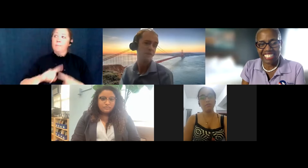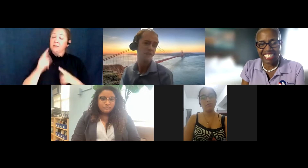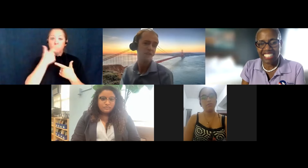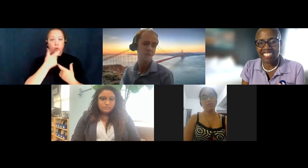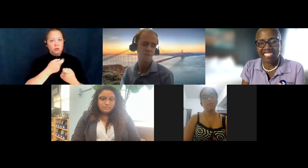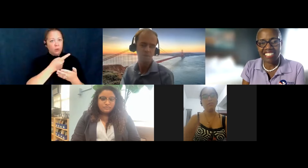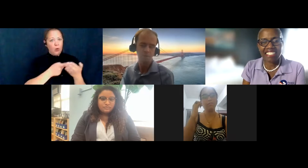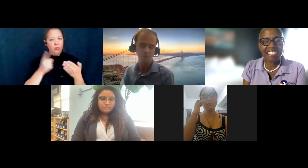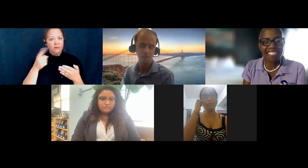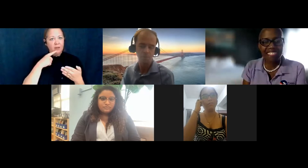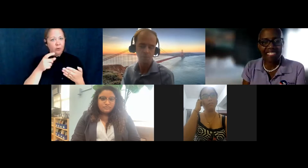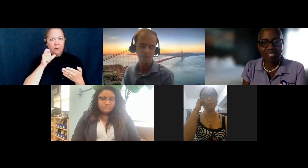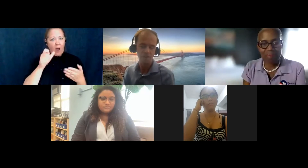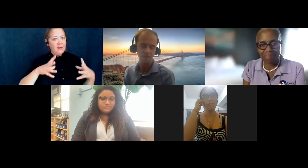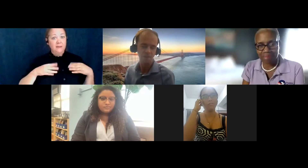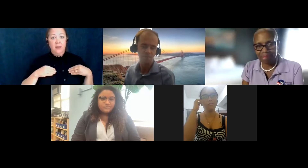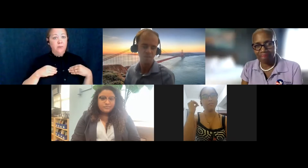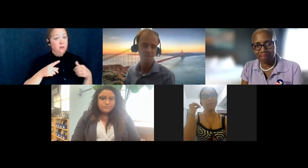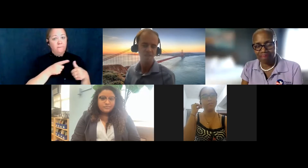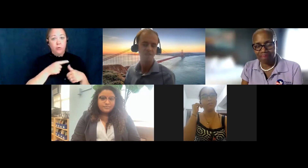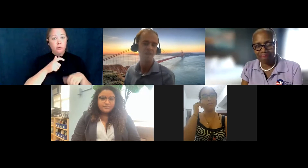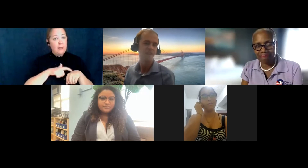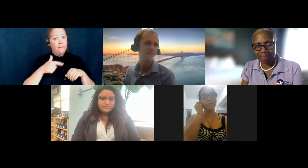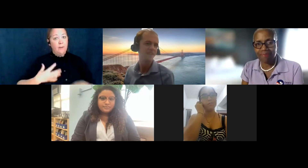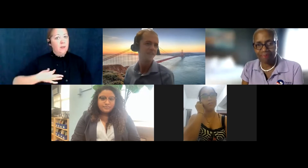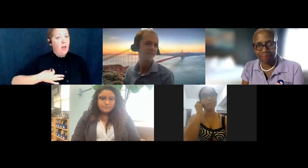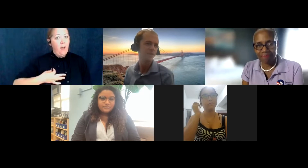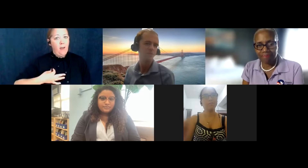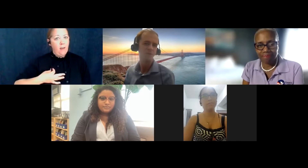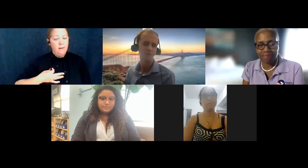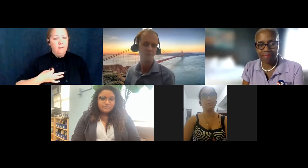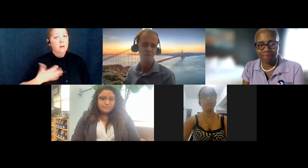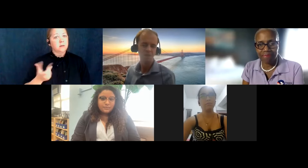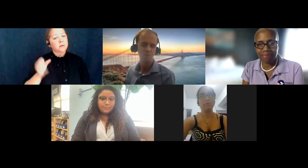not getting accepted the first time you applied. Sara, I think your experience is similar with